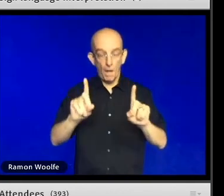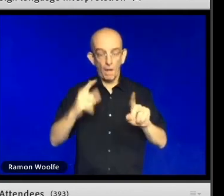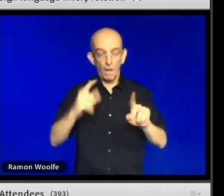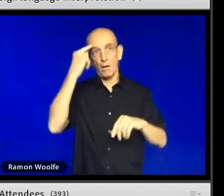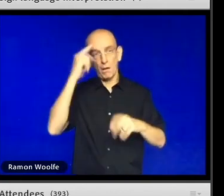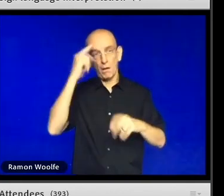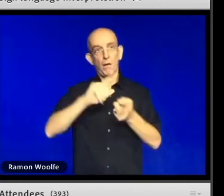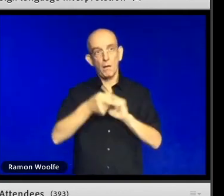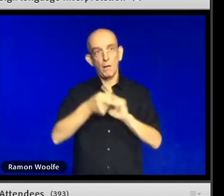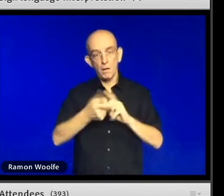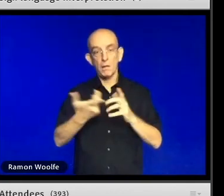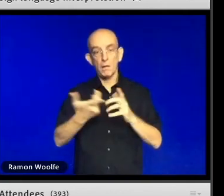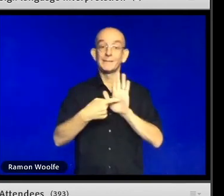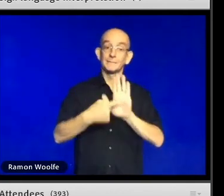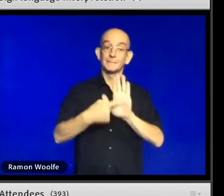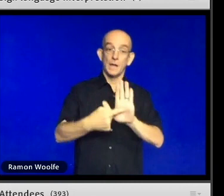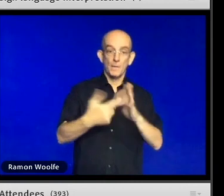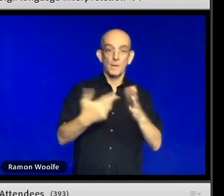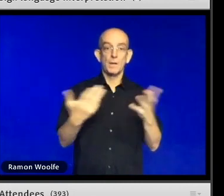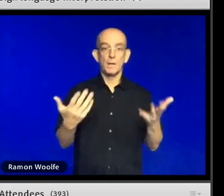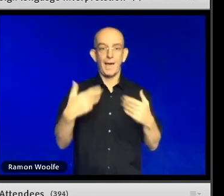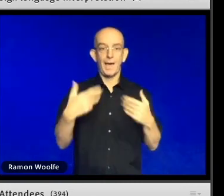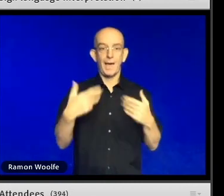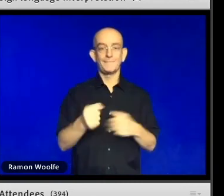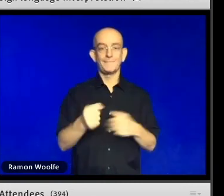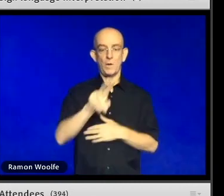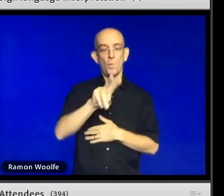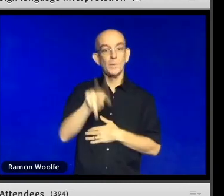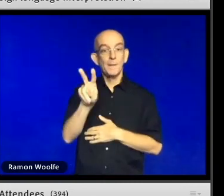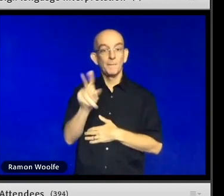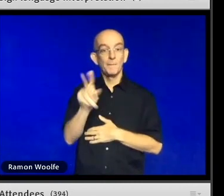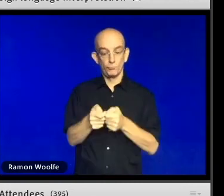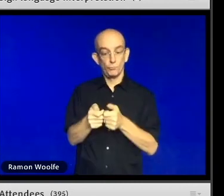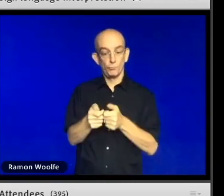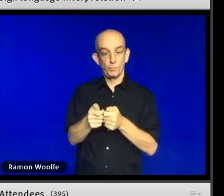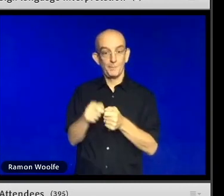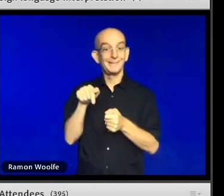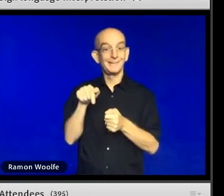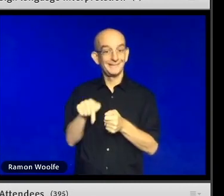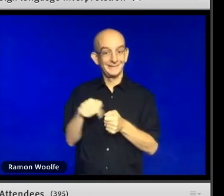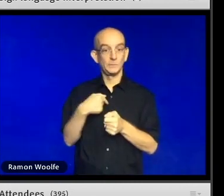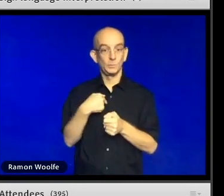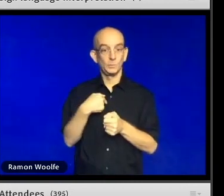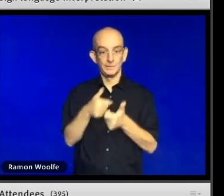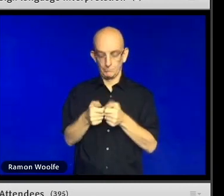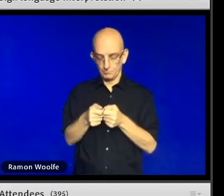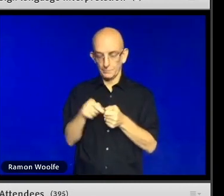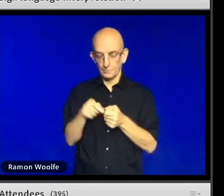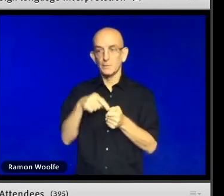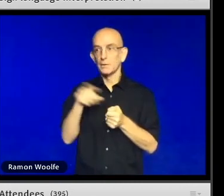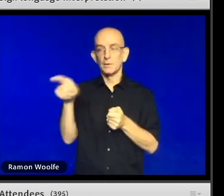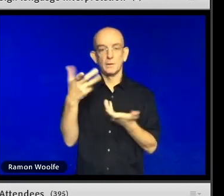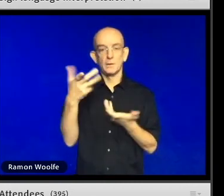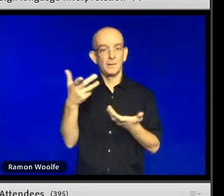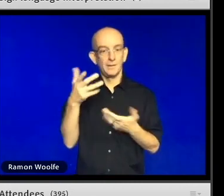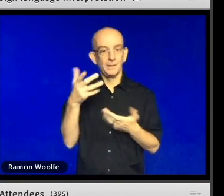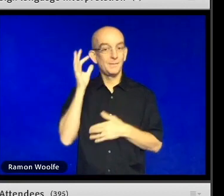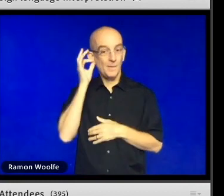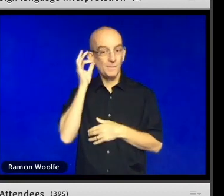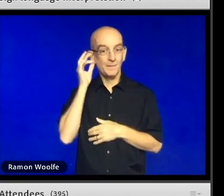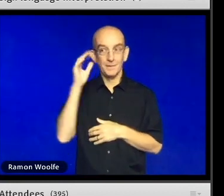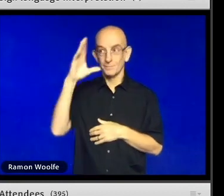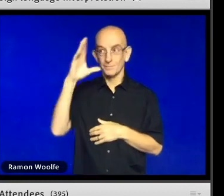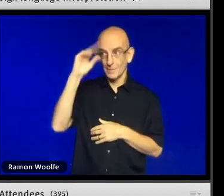children with disabilities. And they get advisory on how to deal with their kids during the